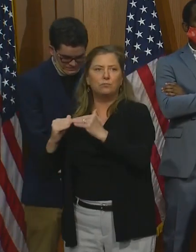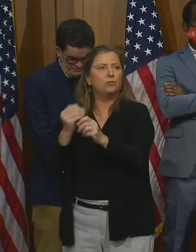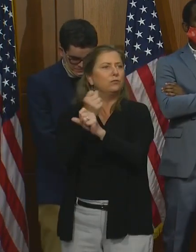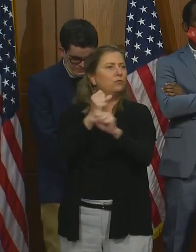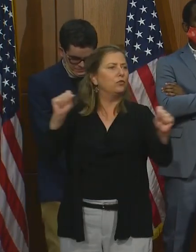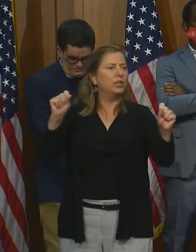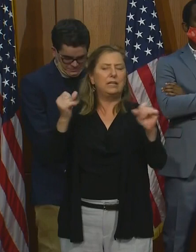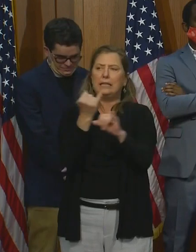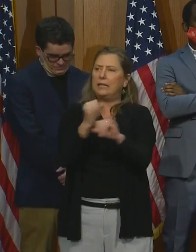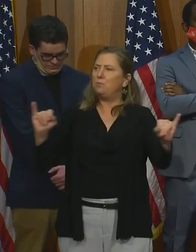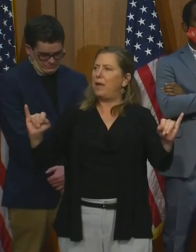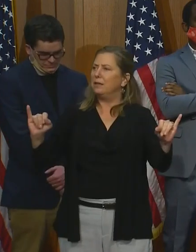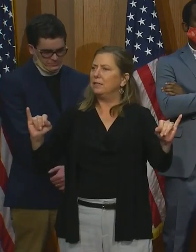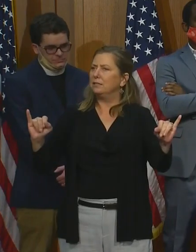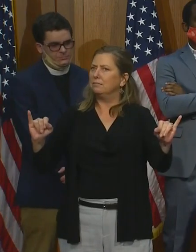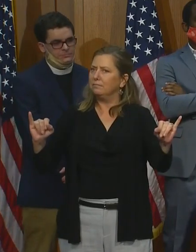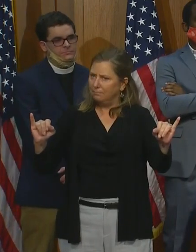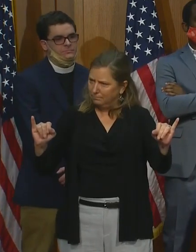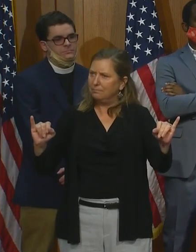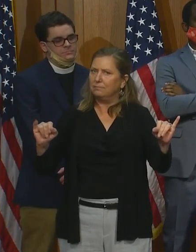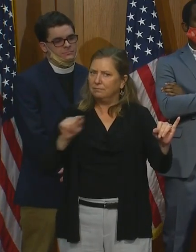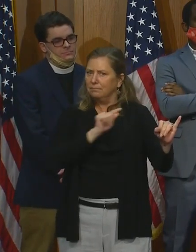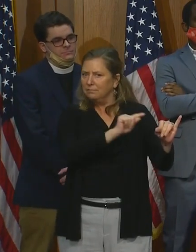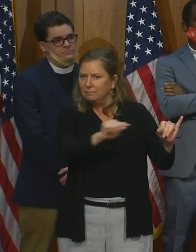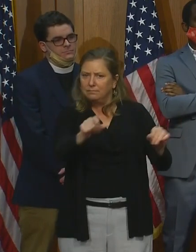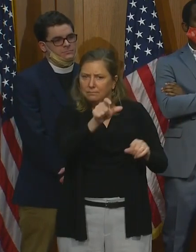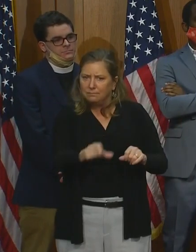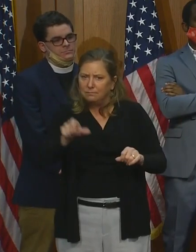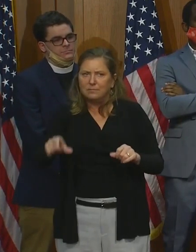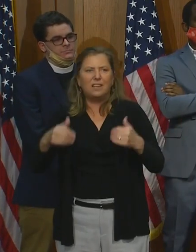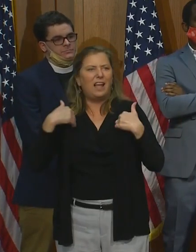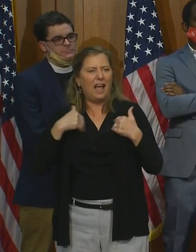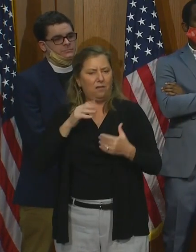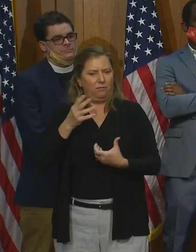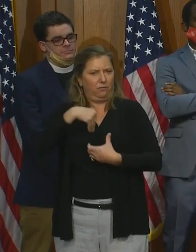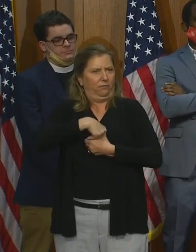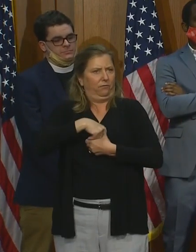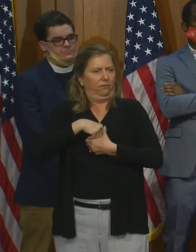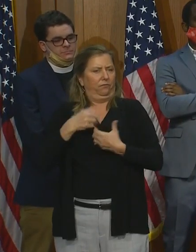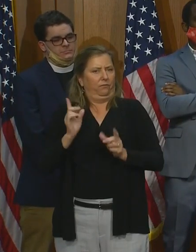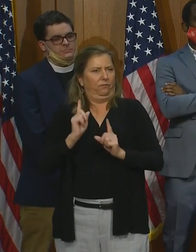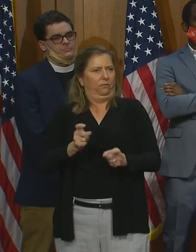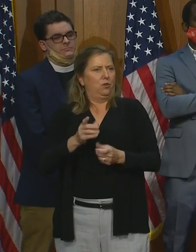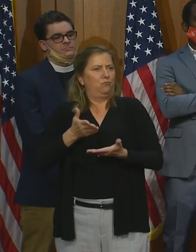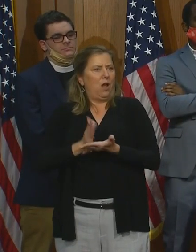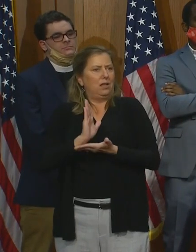THAT ALL ARE EQUALLY FREE AND